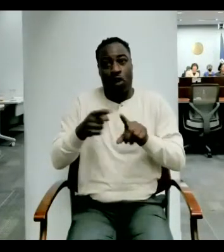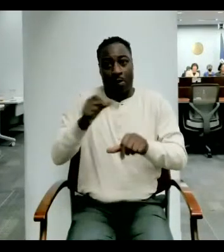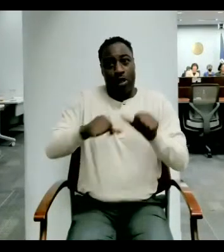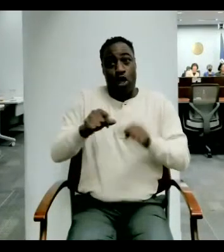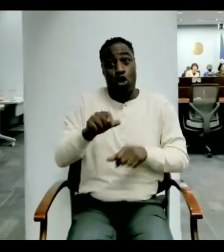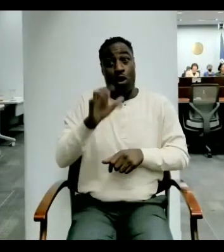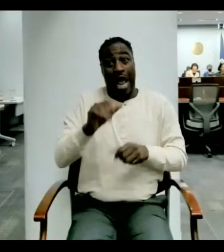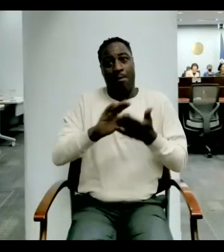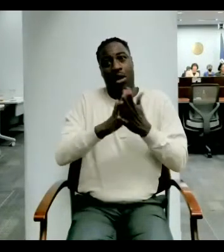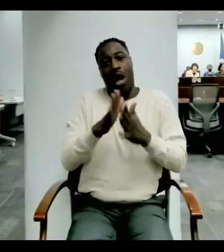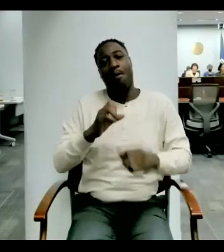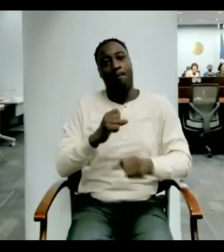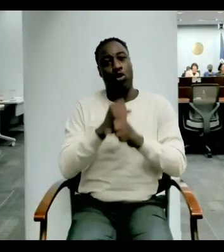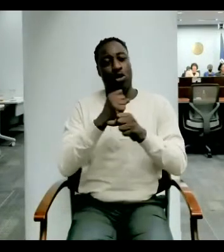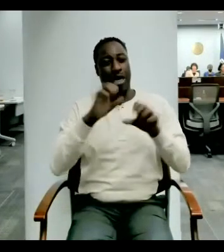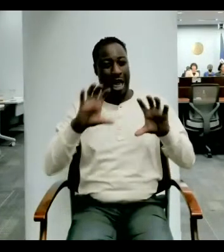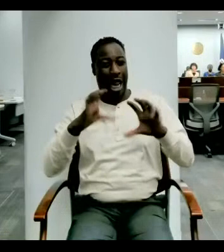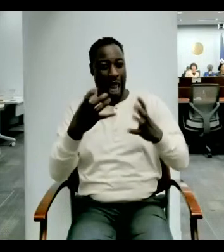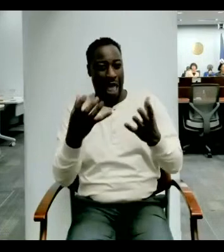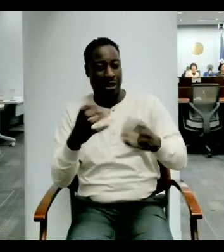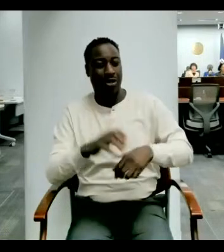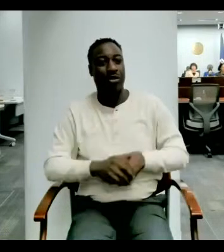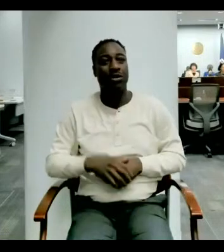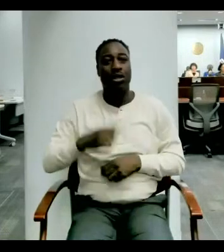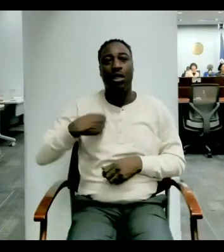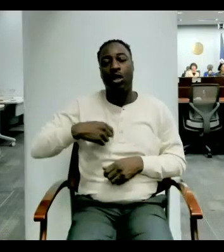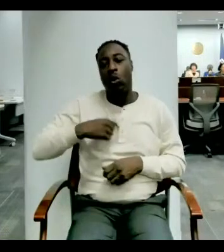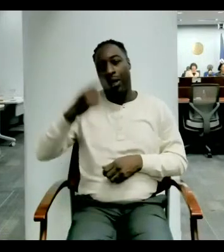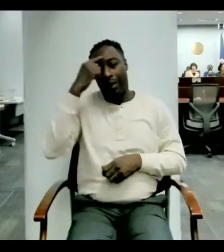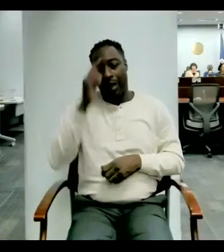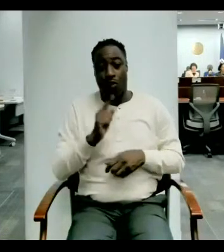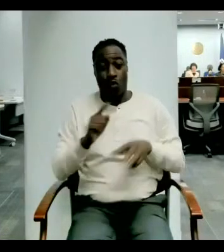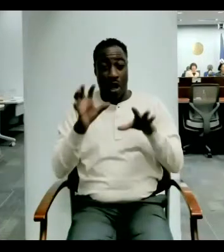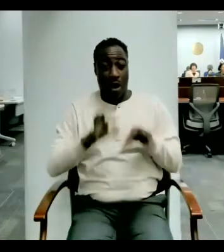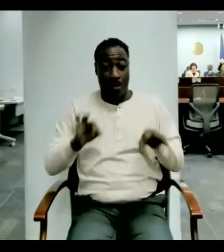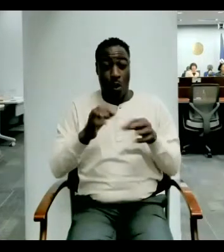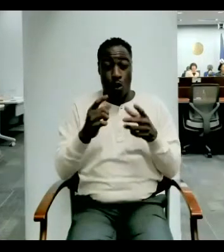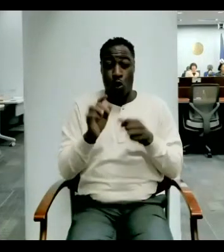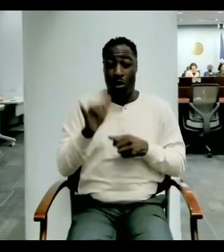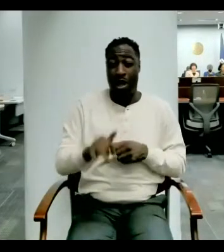classes, for example. Um and we think it's really important to do this, because it fosters more